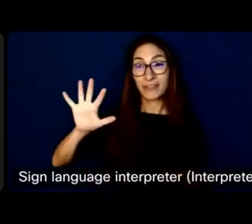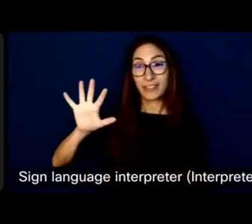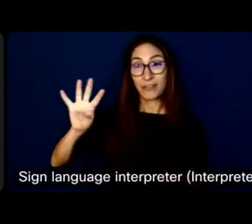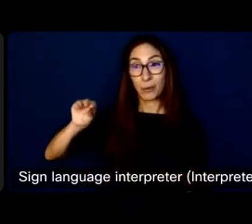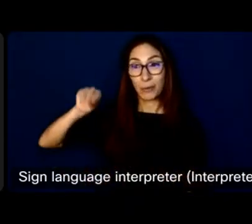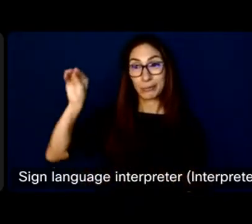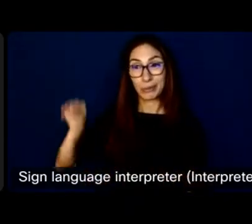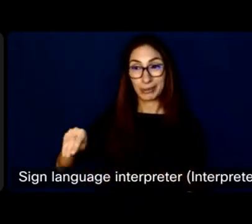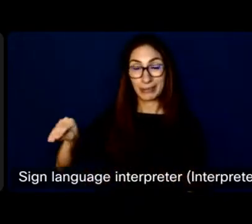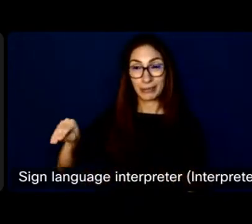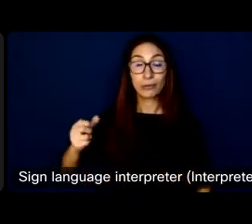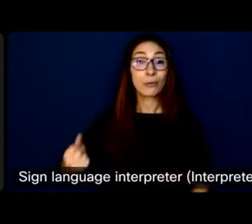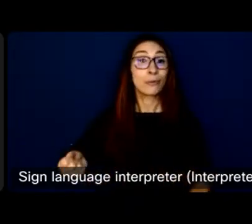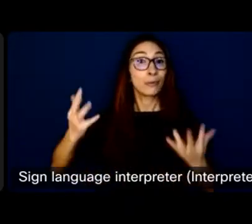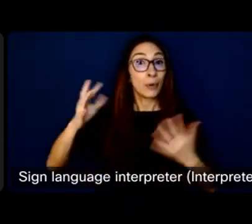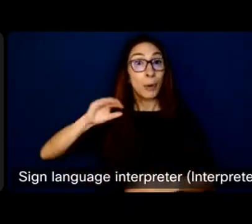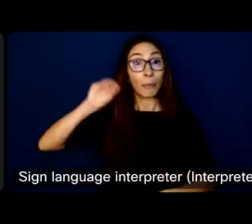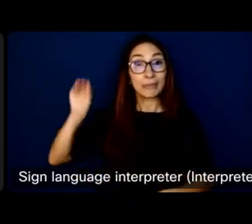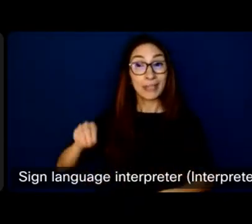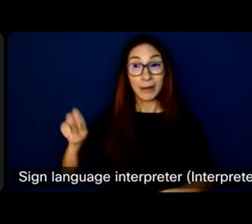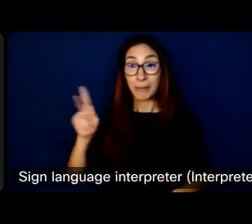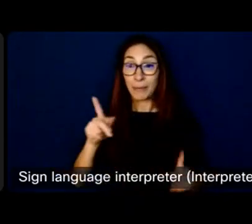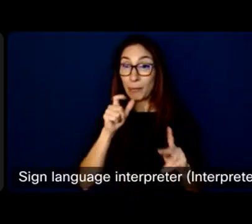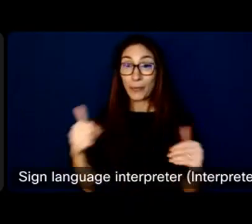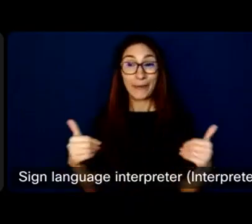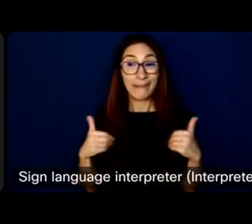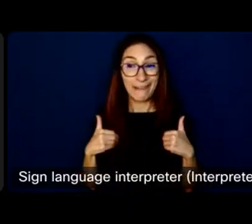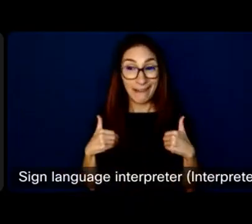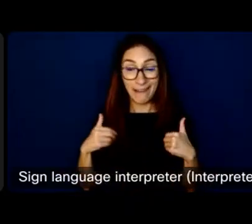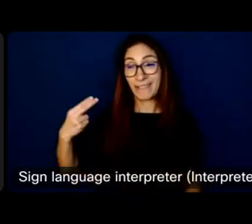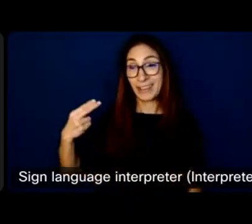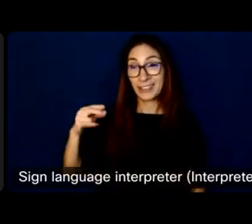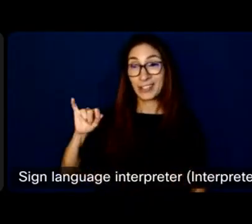percentage of folks living with HIV in the United States over 50